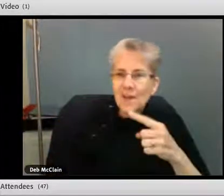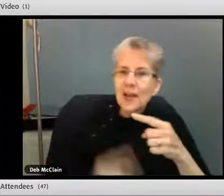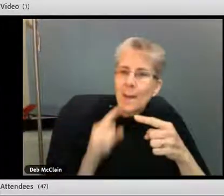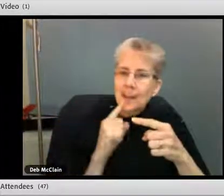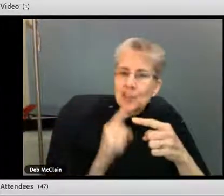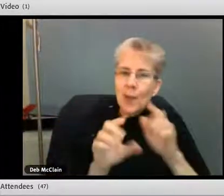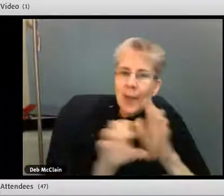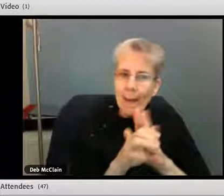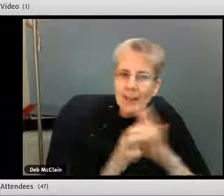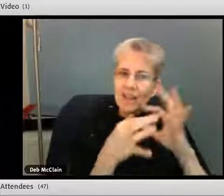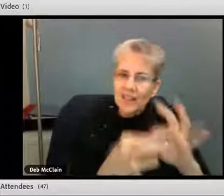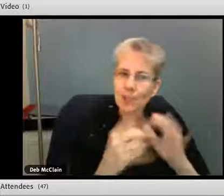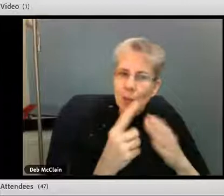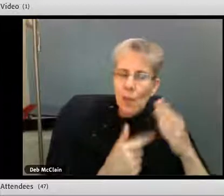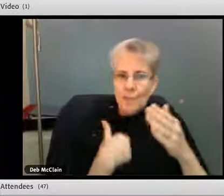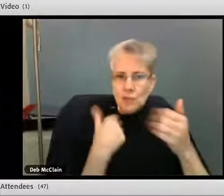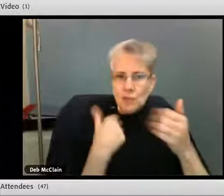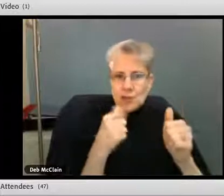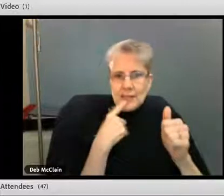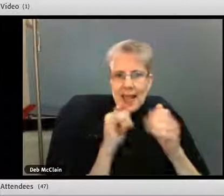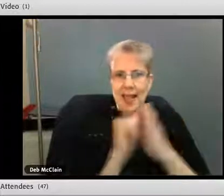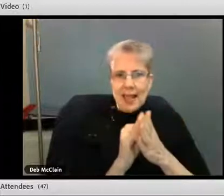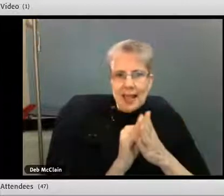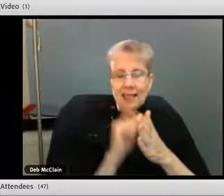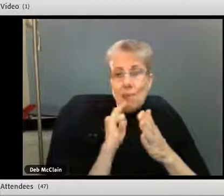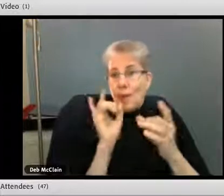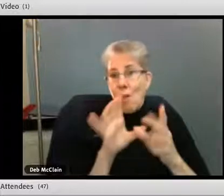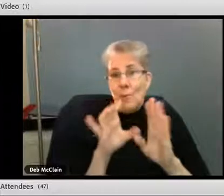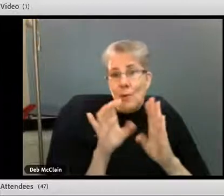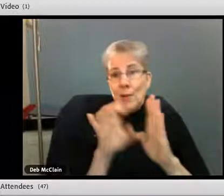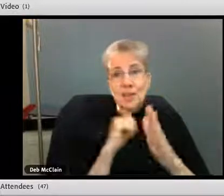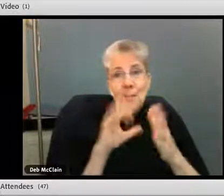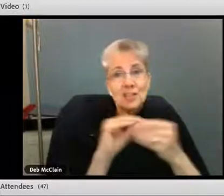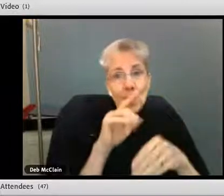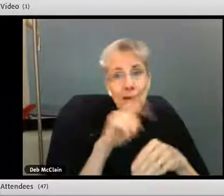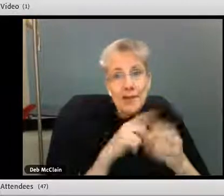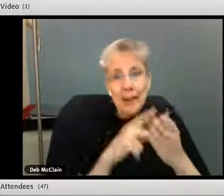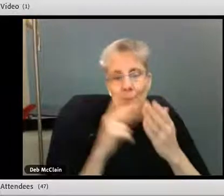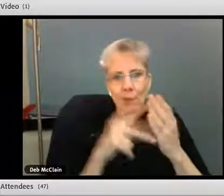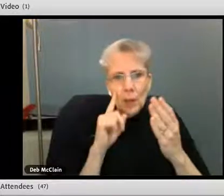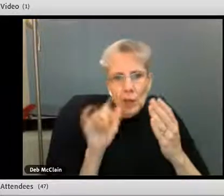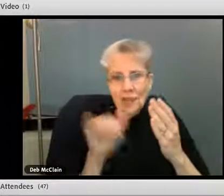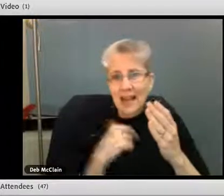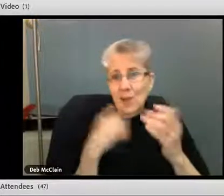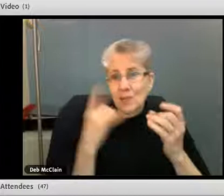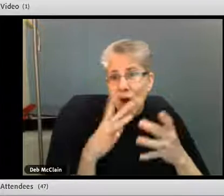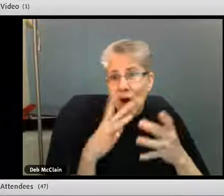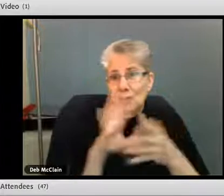That would be a horrible image for my story time program 'cause it would look like that I'm a horrible storyteller. Maybe I am, maybe I'm not.